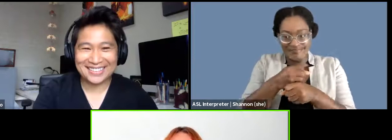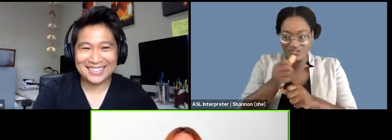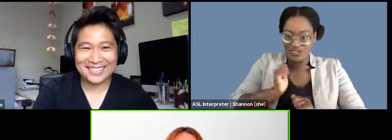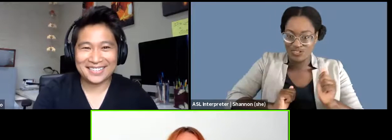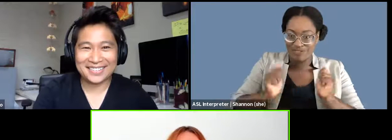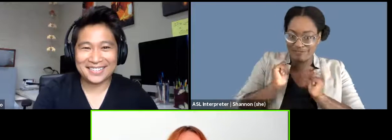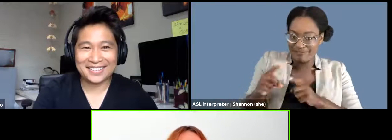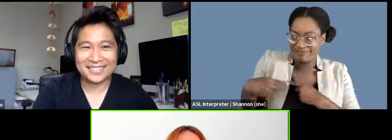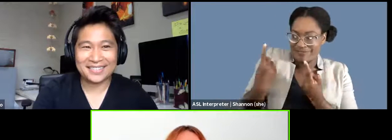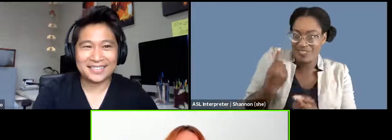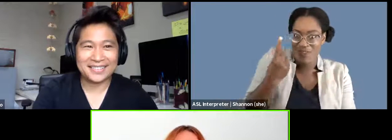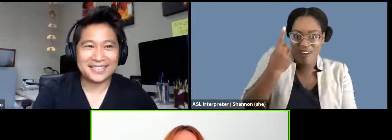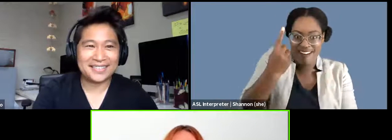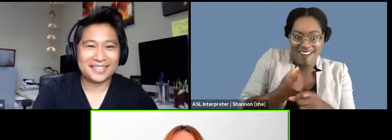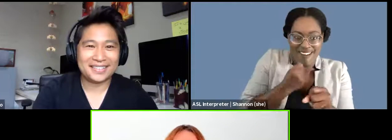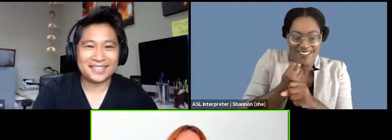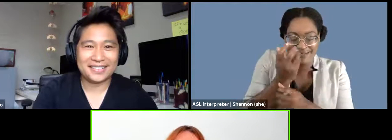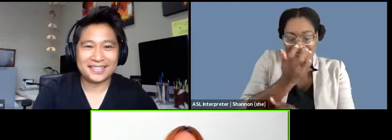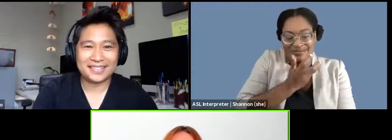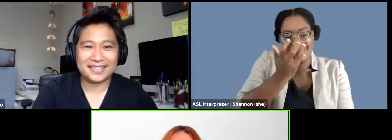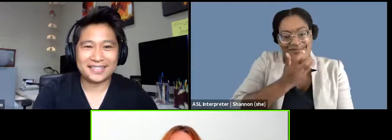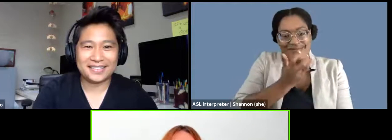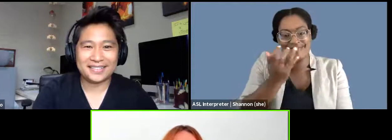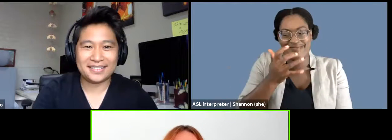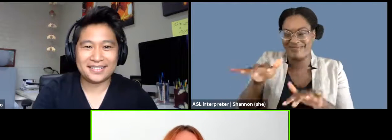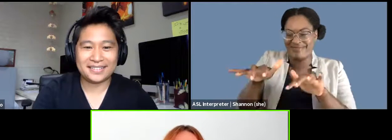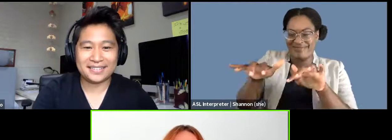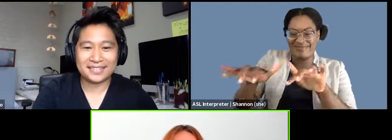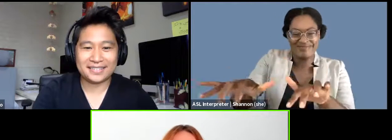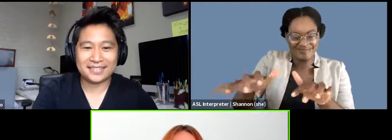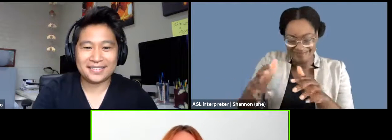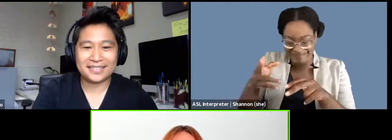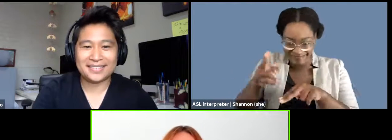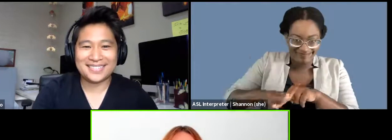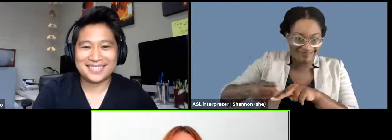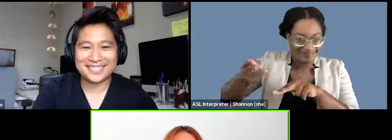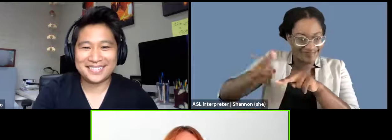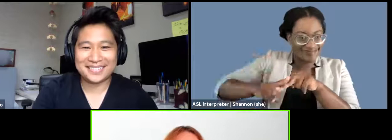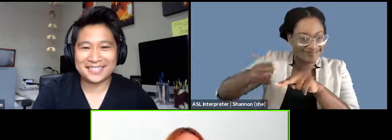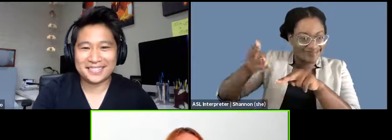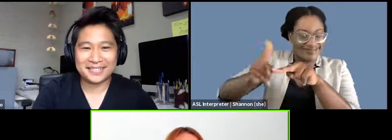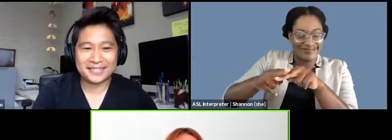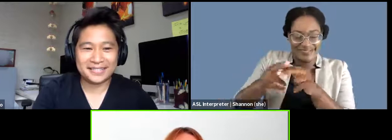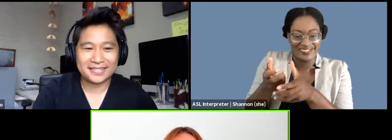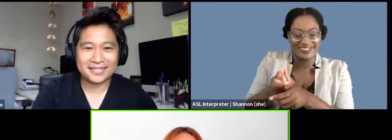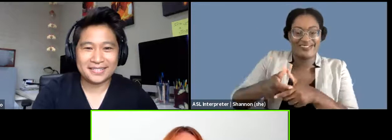growing. We are excited to see you tune in each week and listen to the podcast. A year ago